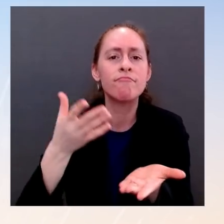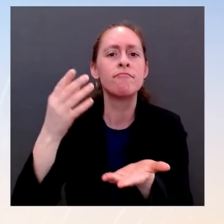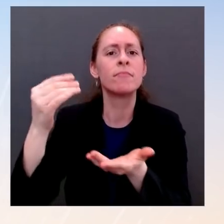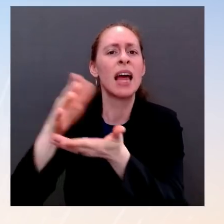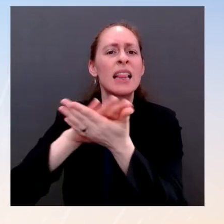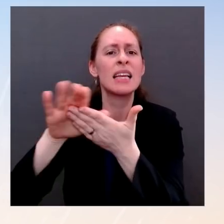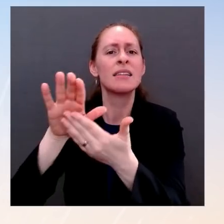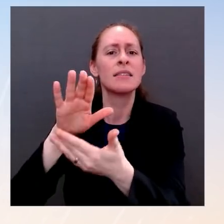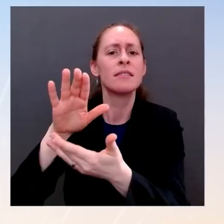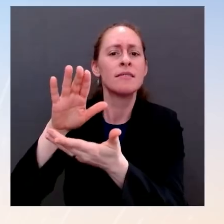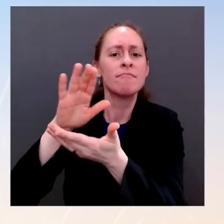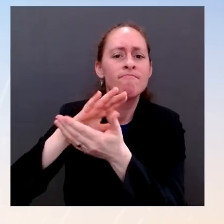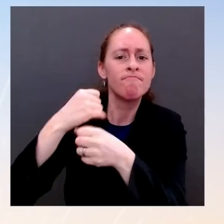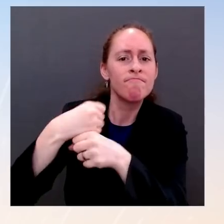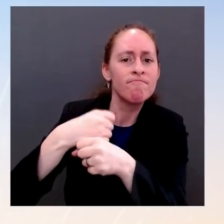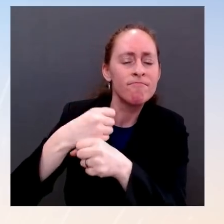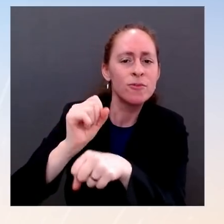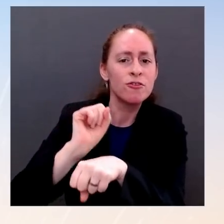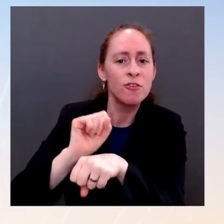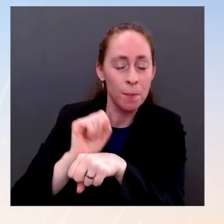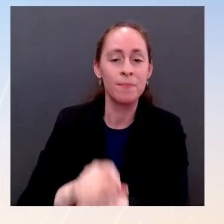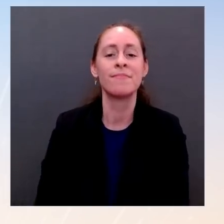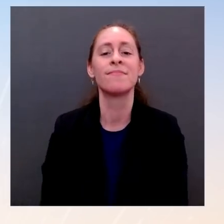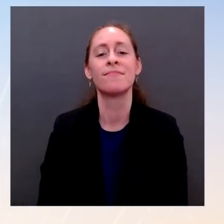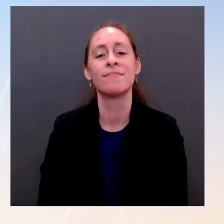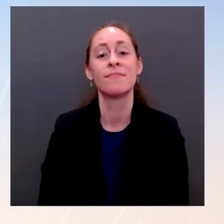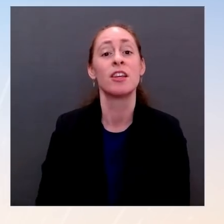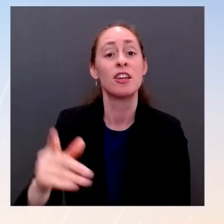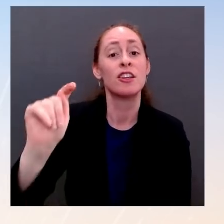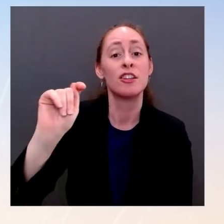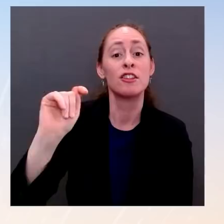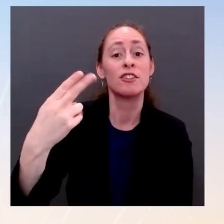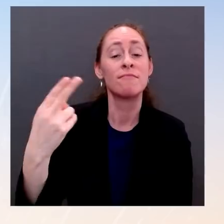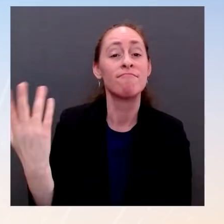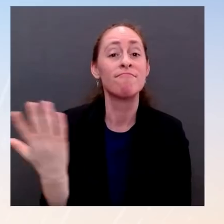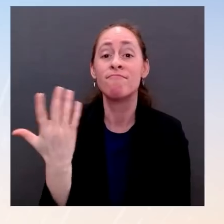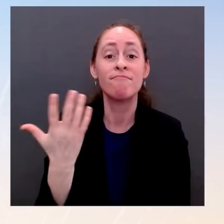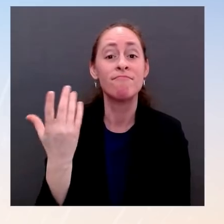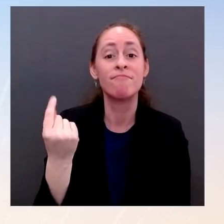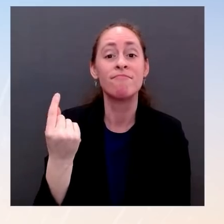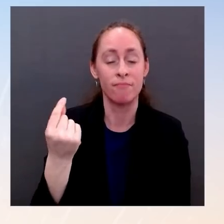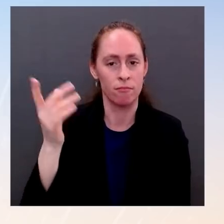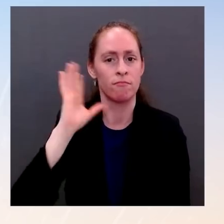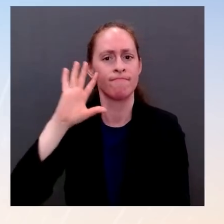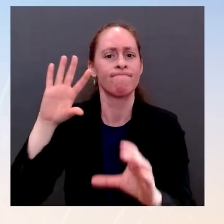in a virtual G7 leaders meeting to discuss the ongoing situation with regard to Russia and Ukraine